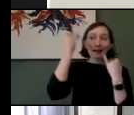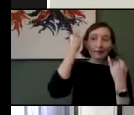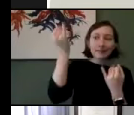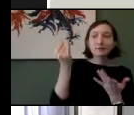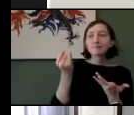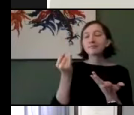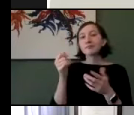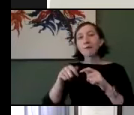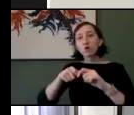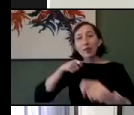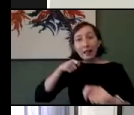Nose pieces are optional.